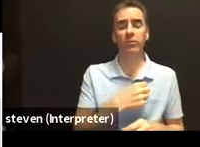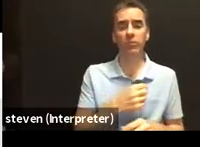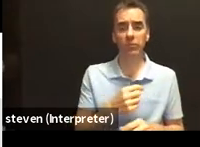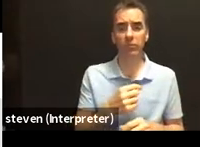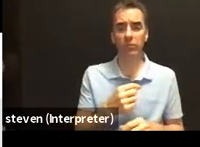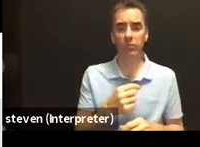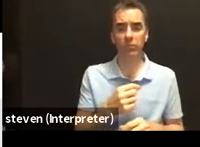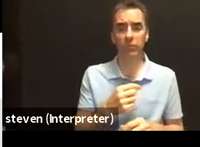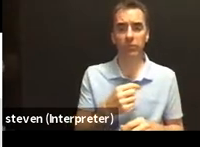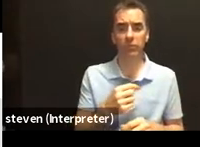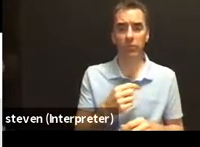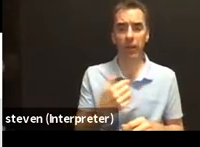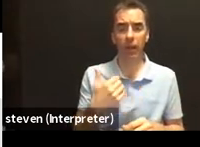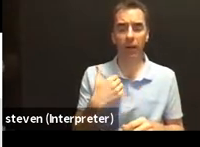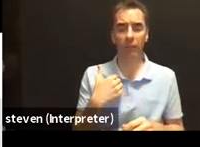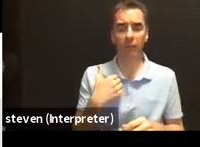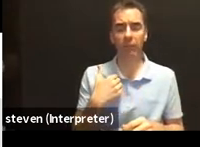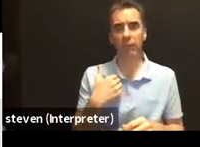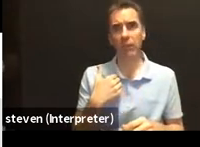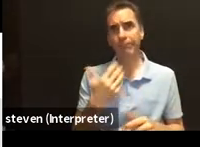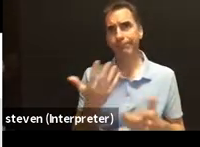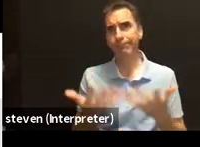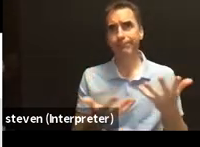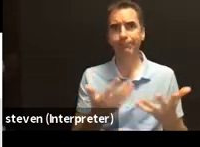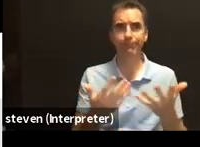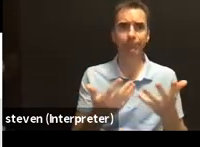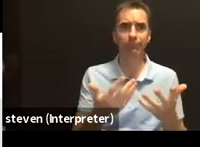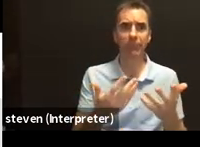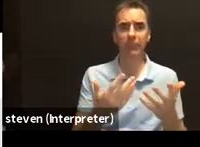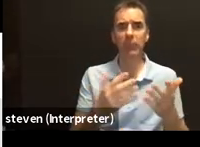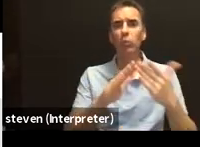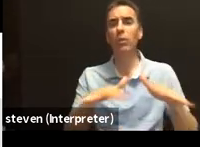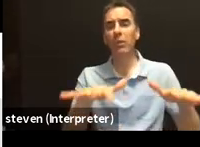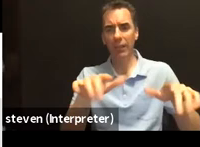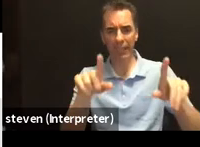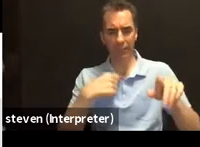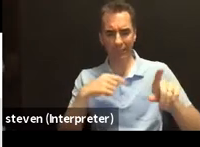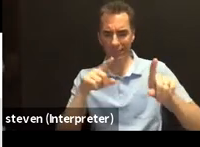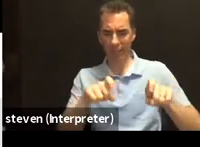maria.rodriguez: A couple of maria.rodriguez: Tests in the community to see how we can improve our system and we continue to do that on